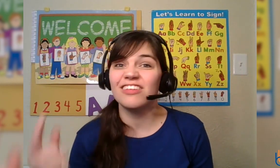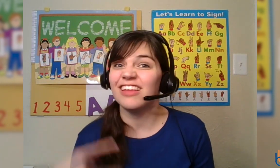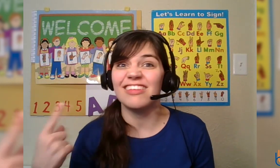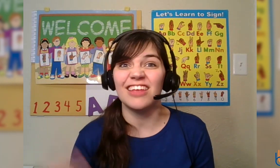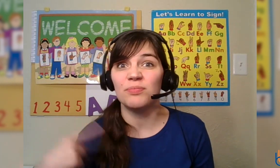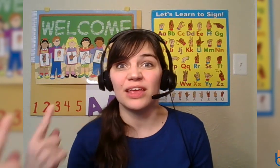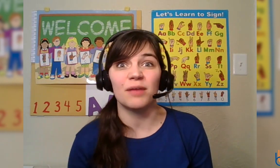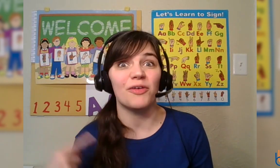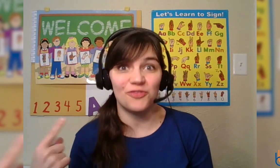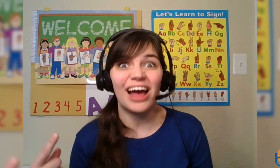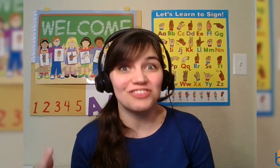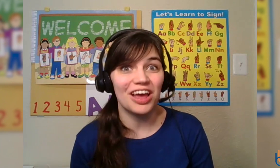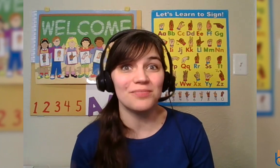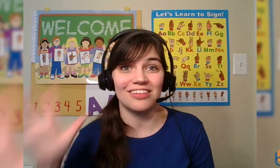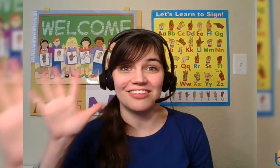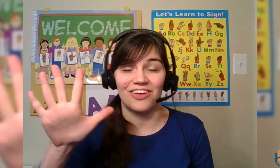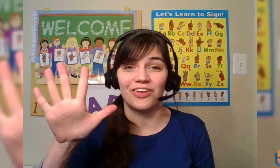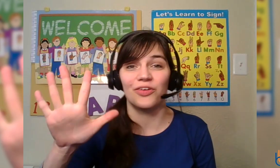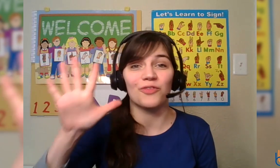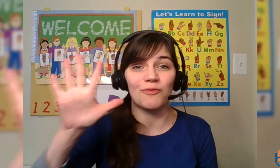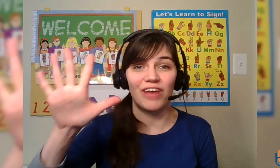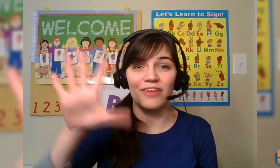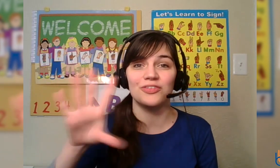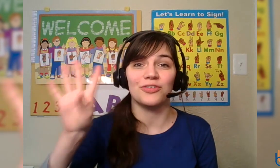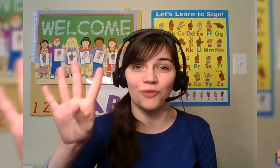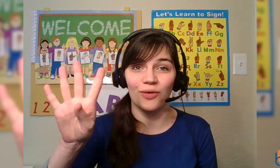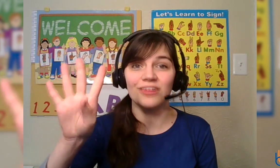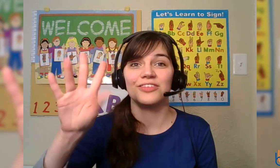sign the same thing about five times in this song. You'll go from five to four,